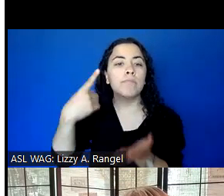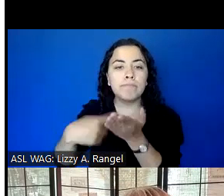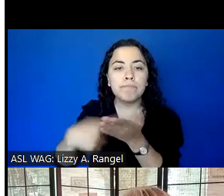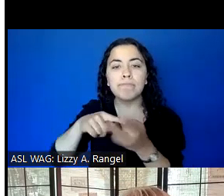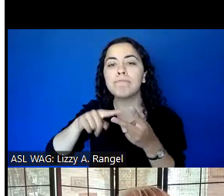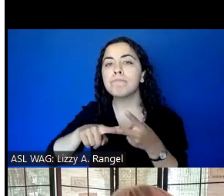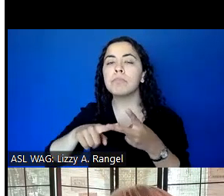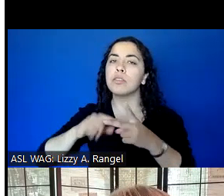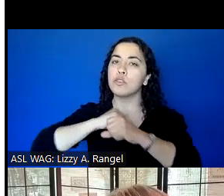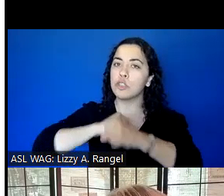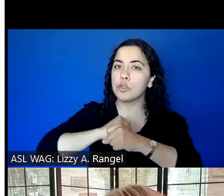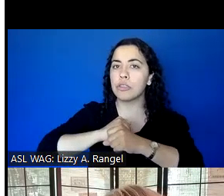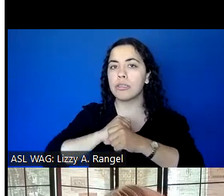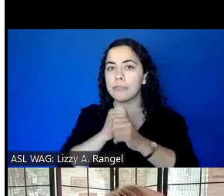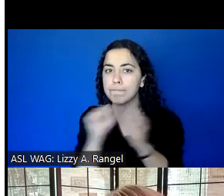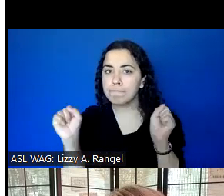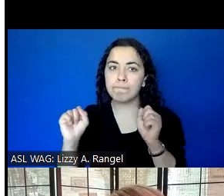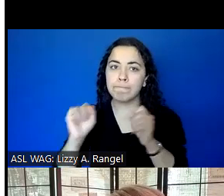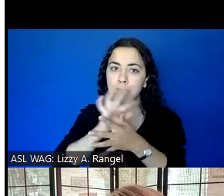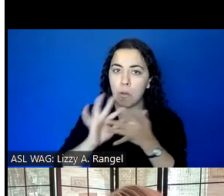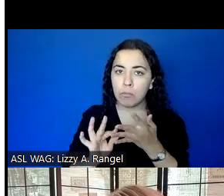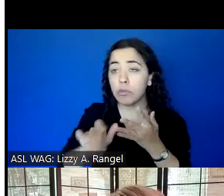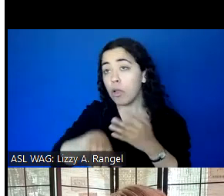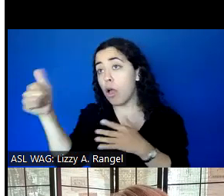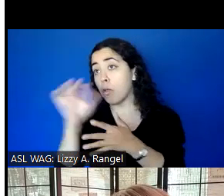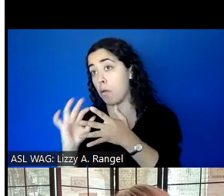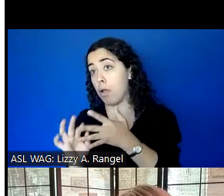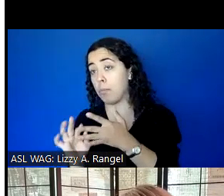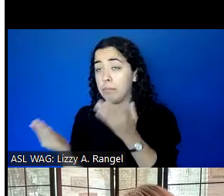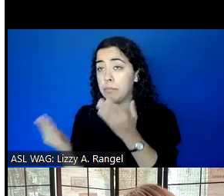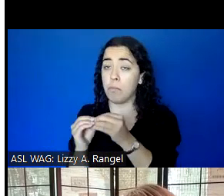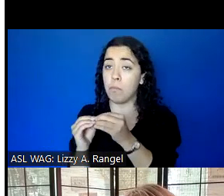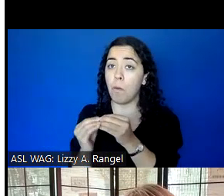run across the keyboard and I haven't noticed. So any typos, we'll just blame my peer programmer.